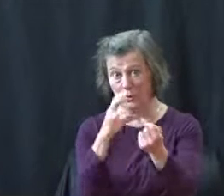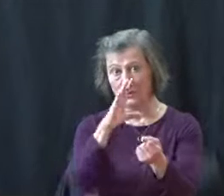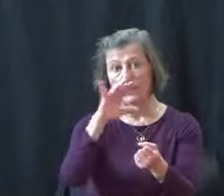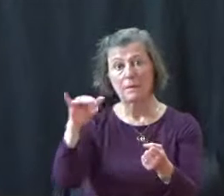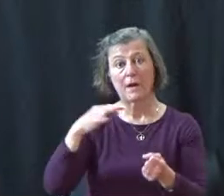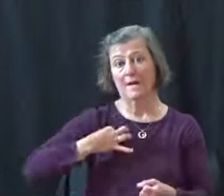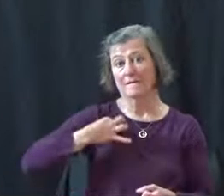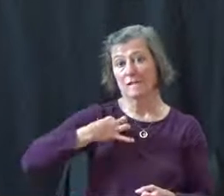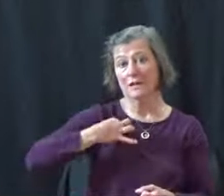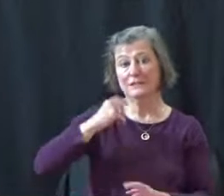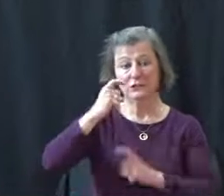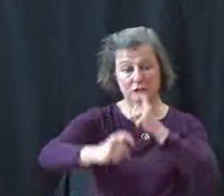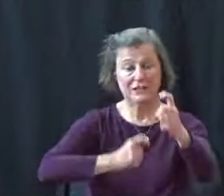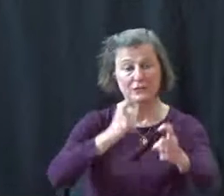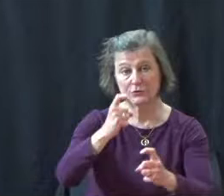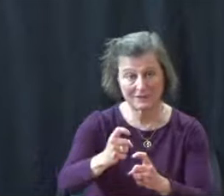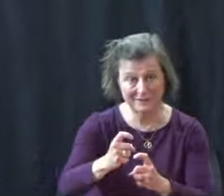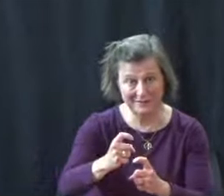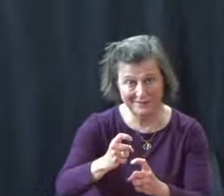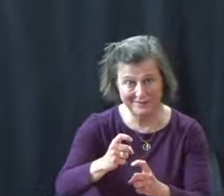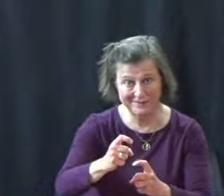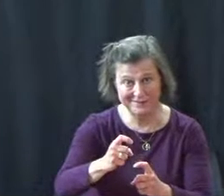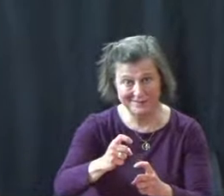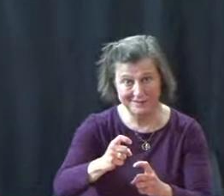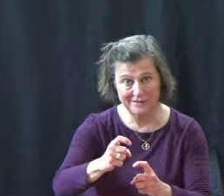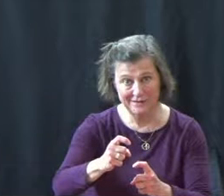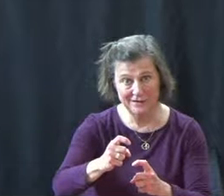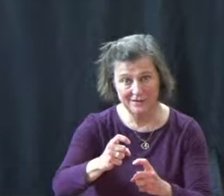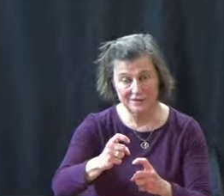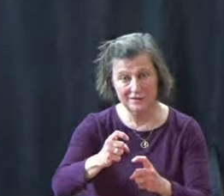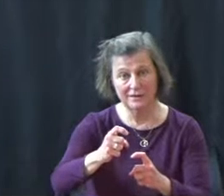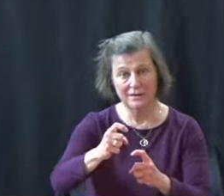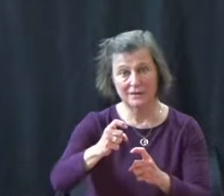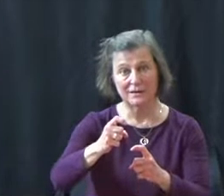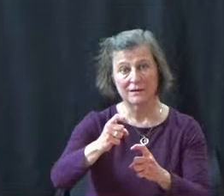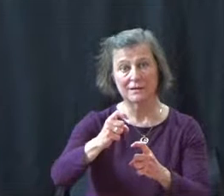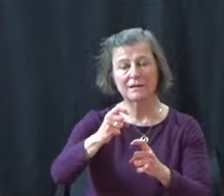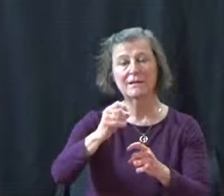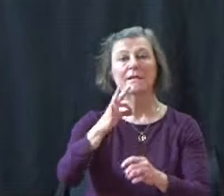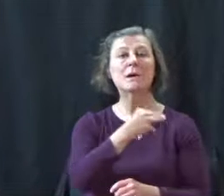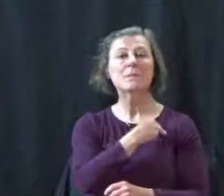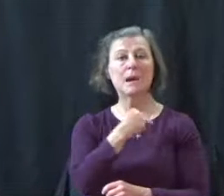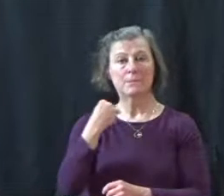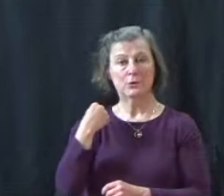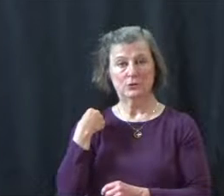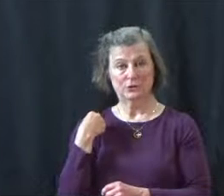generosity of our members and friends.